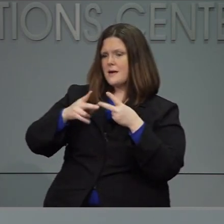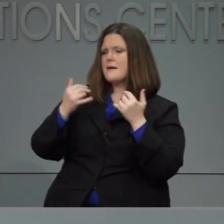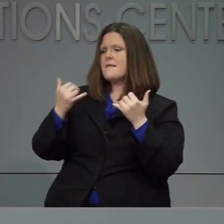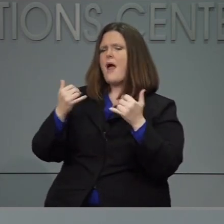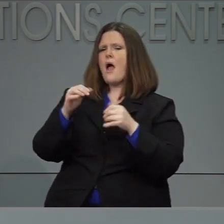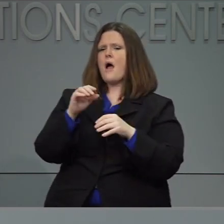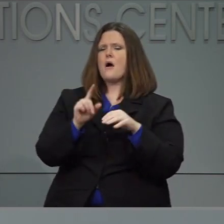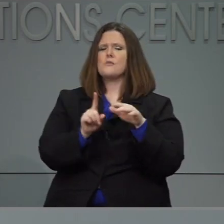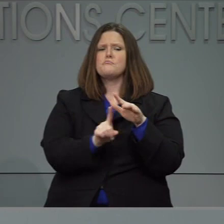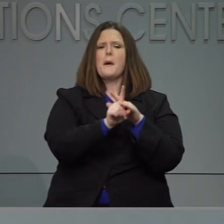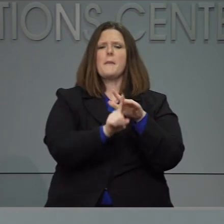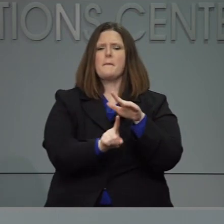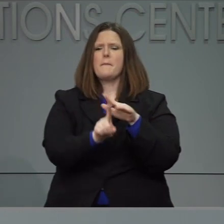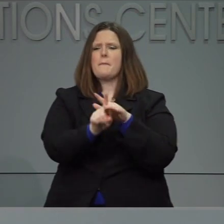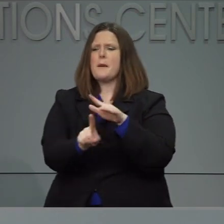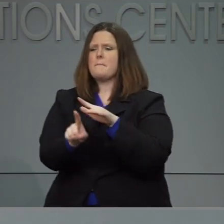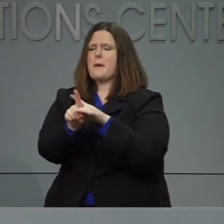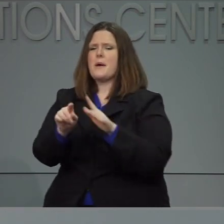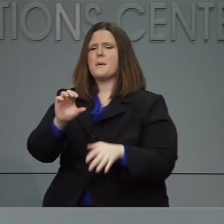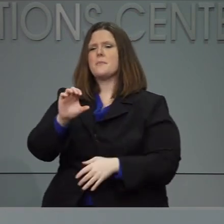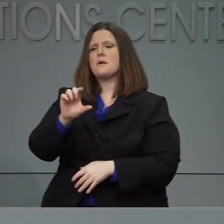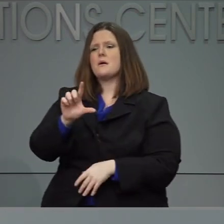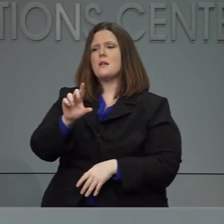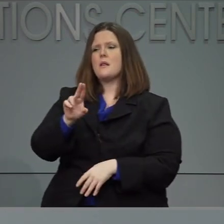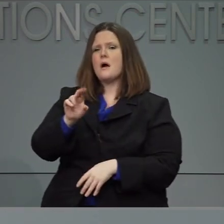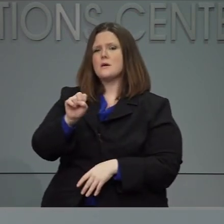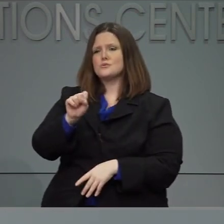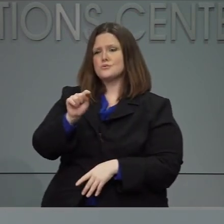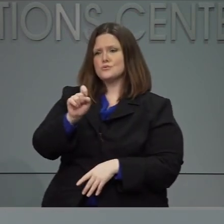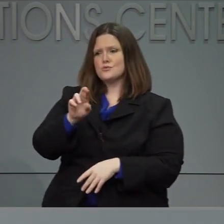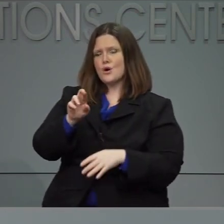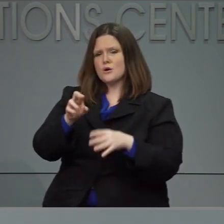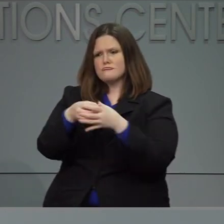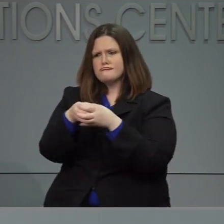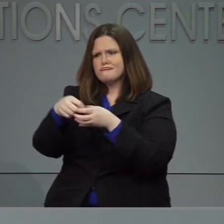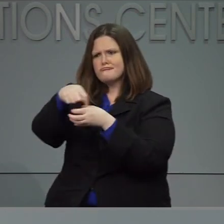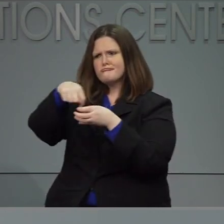COULD CLUSTERS ARE POPPING UP ON UNIVERSITY CAMPUSES AND IT'S